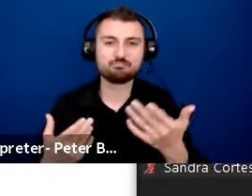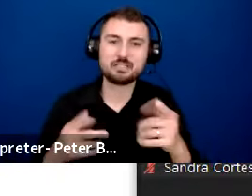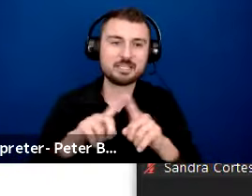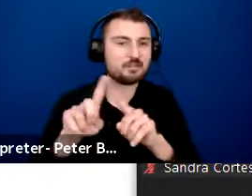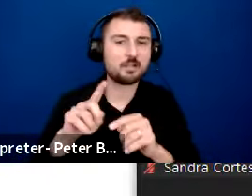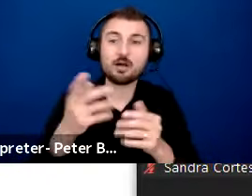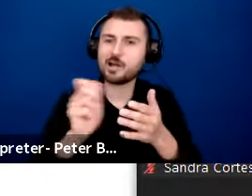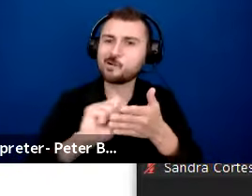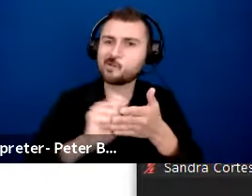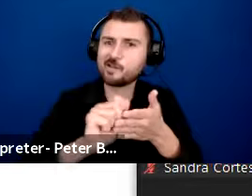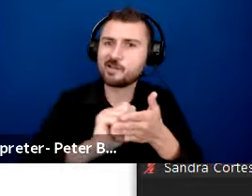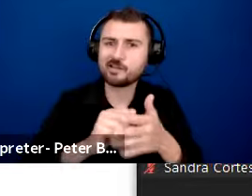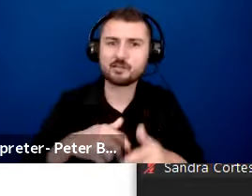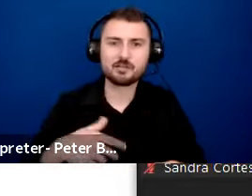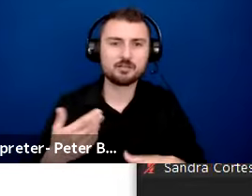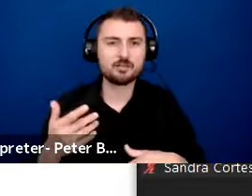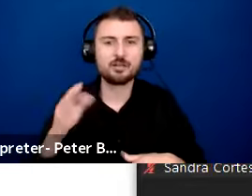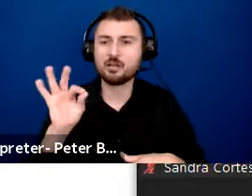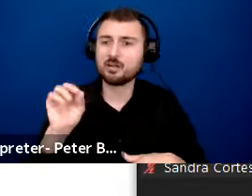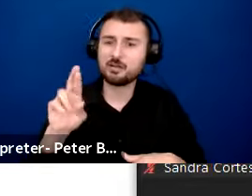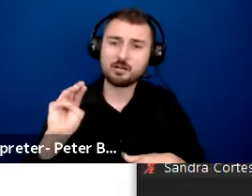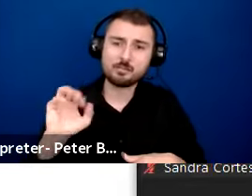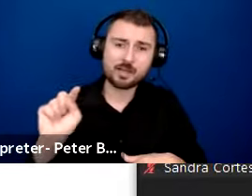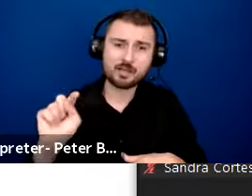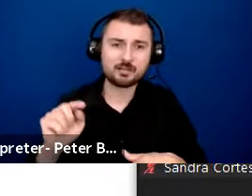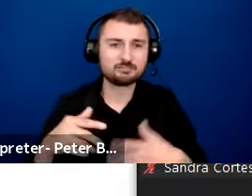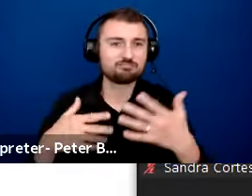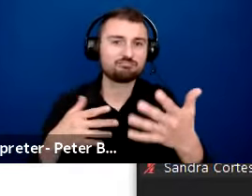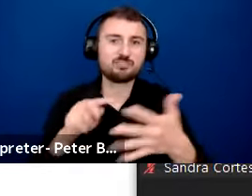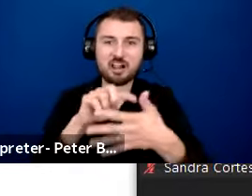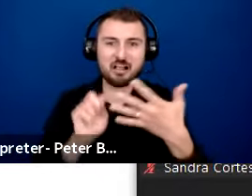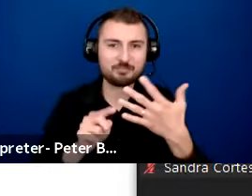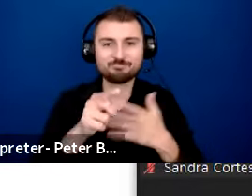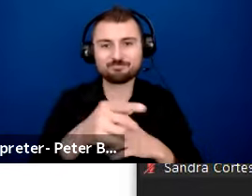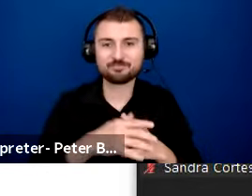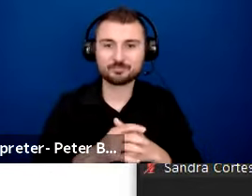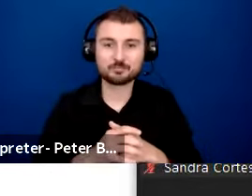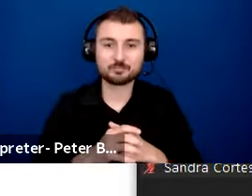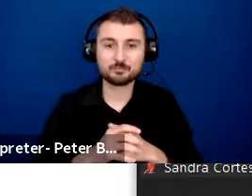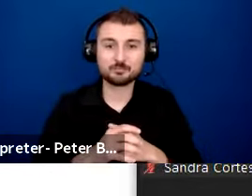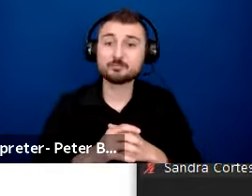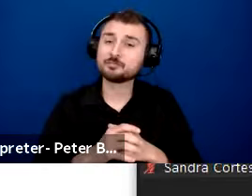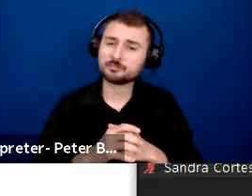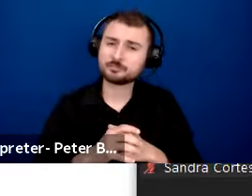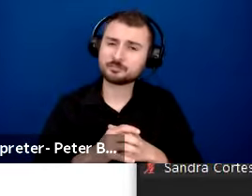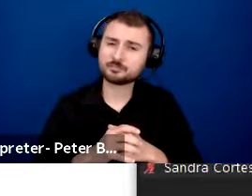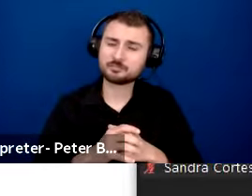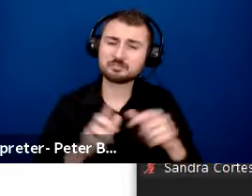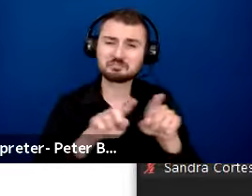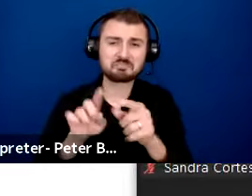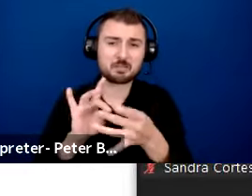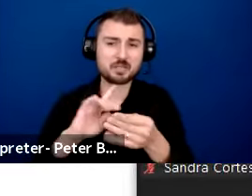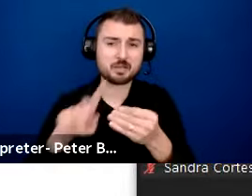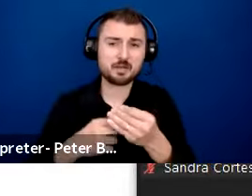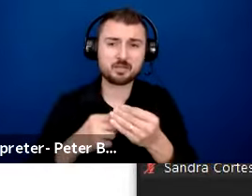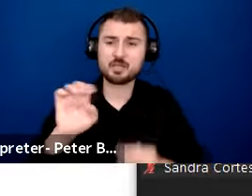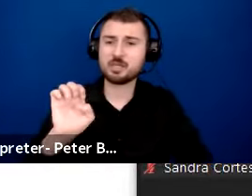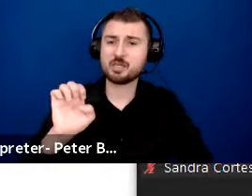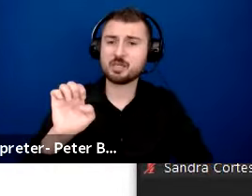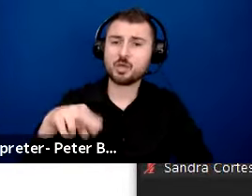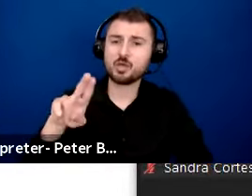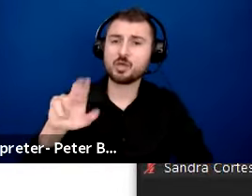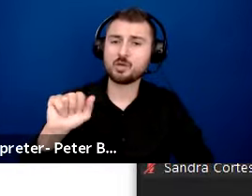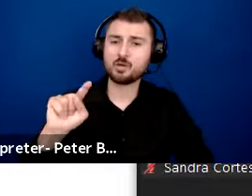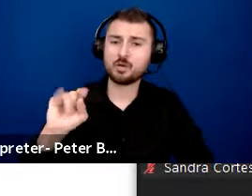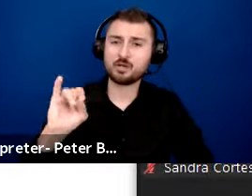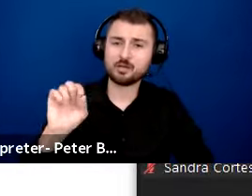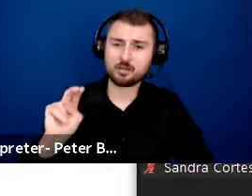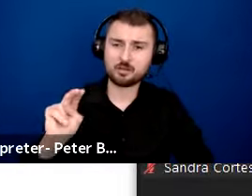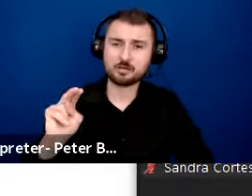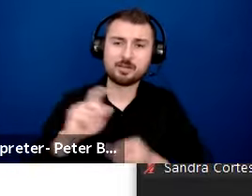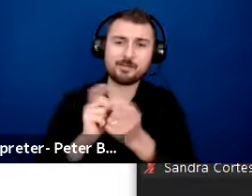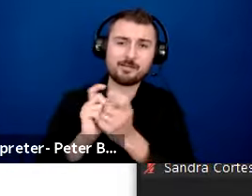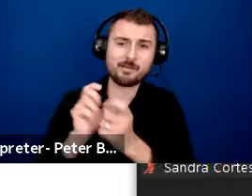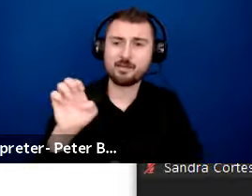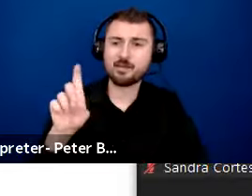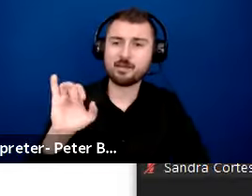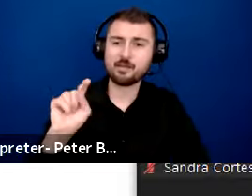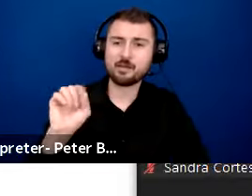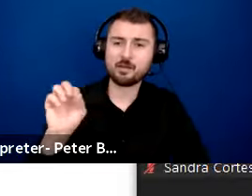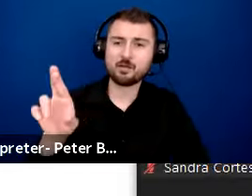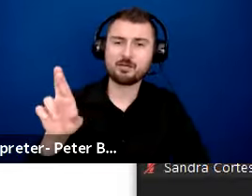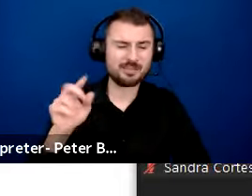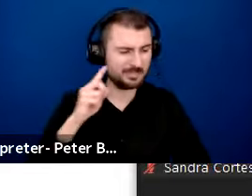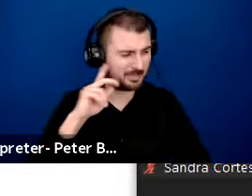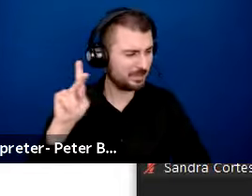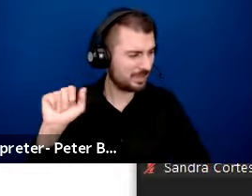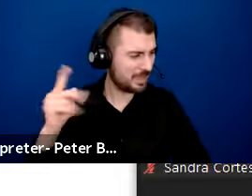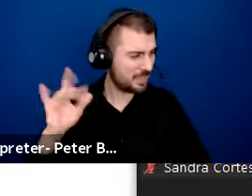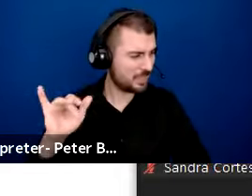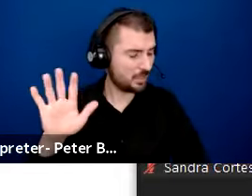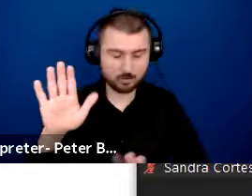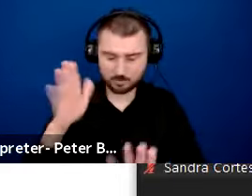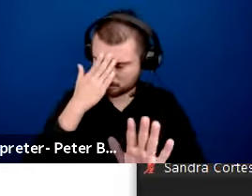And then there is draw. Stamps I don't know what that is spot light eraser or mat.